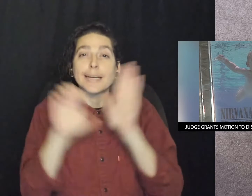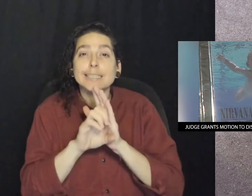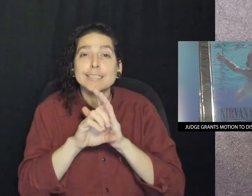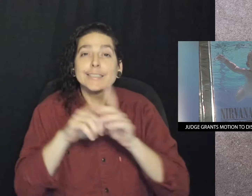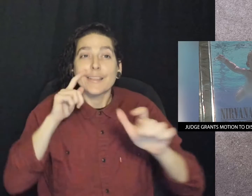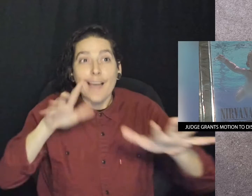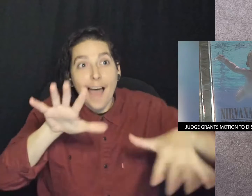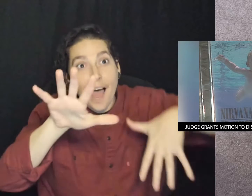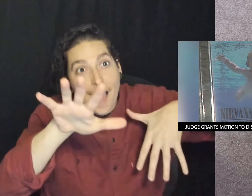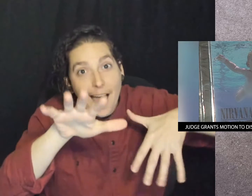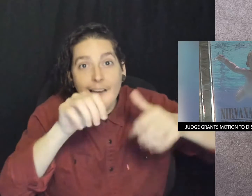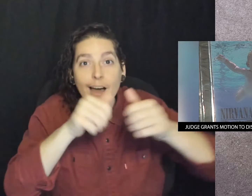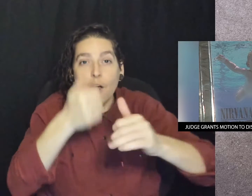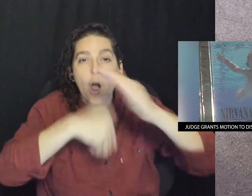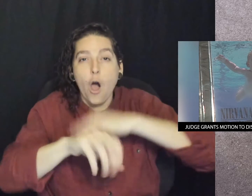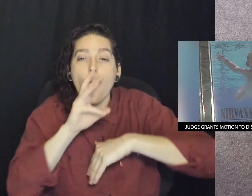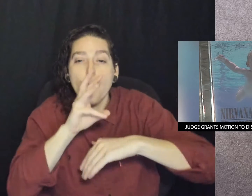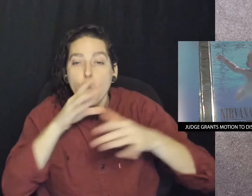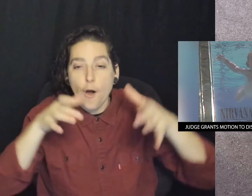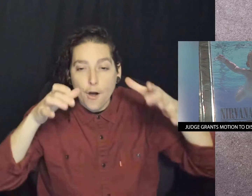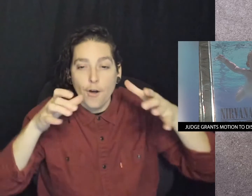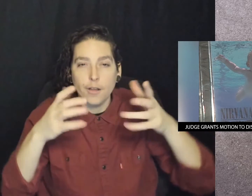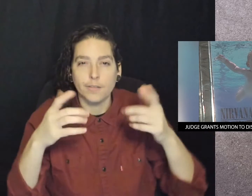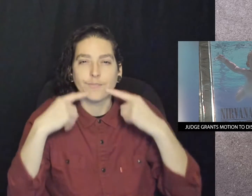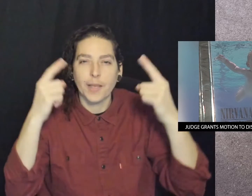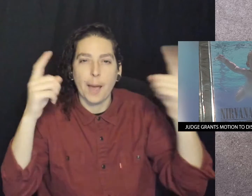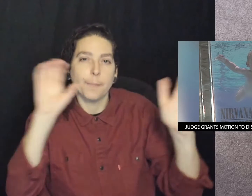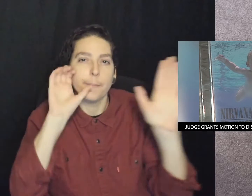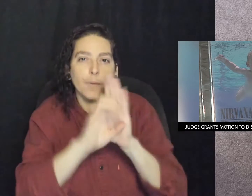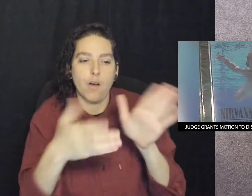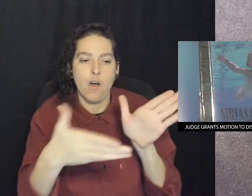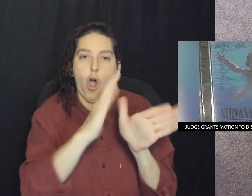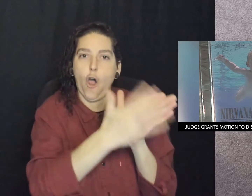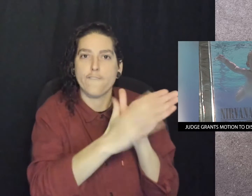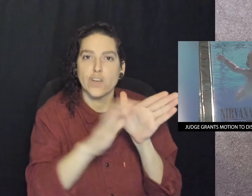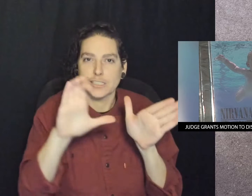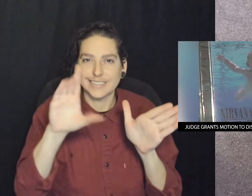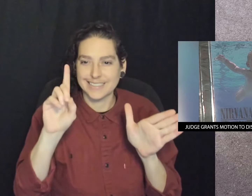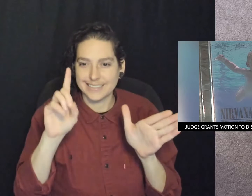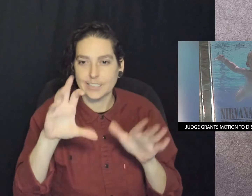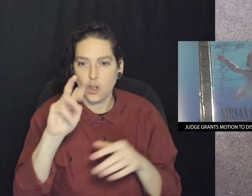the naked baby picture they used of him for the cover of their 1991 album